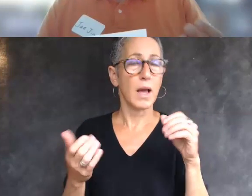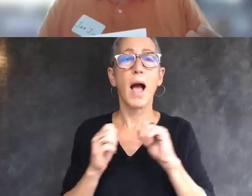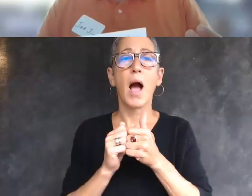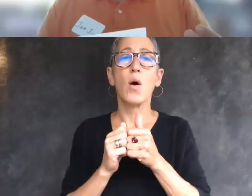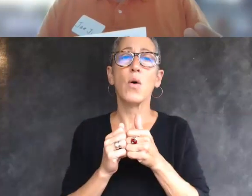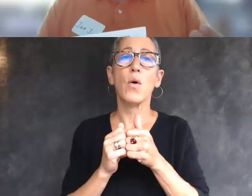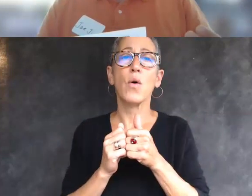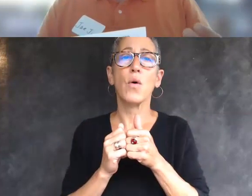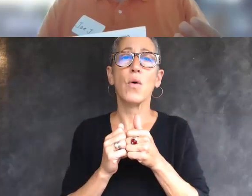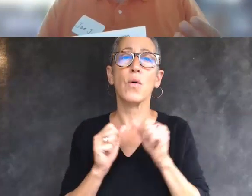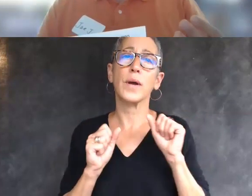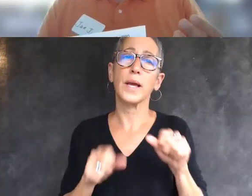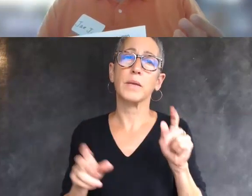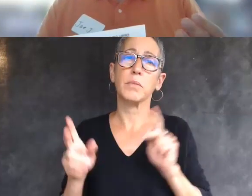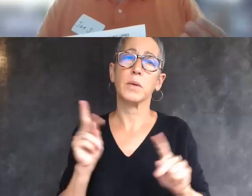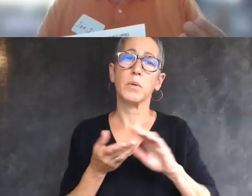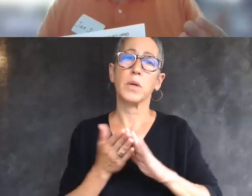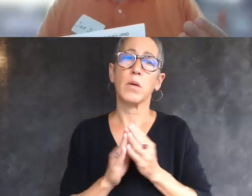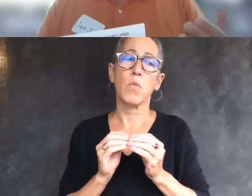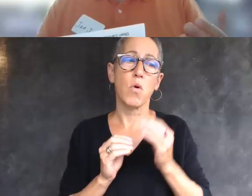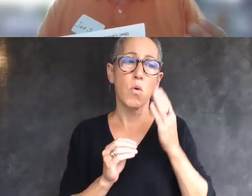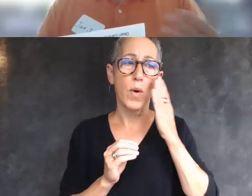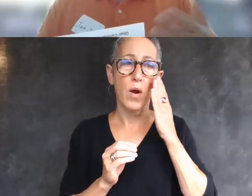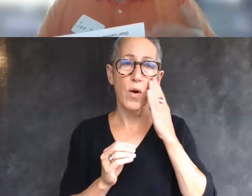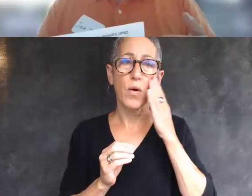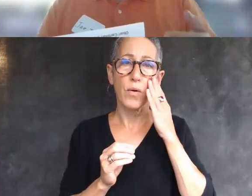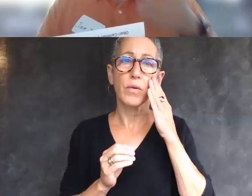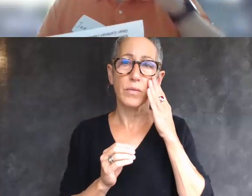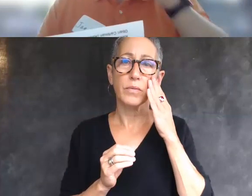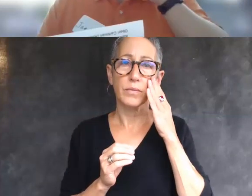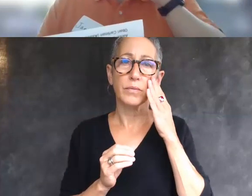safety policies and procedures for our disabled community.